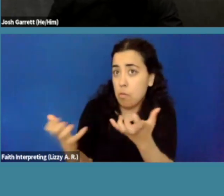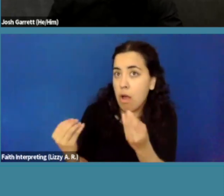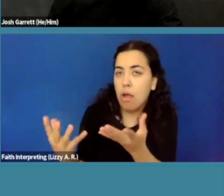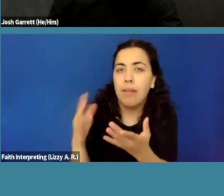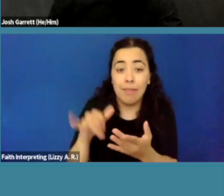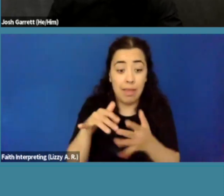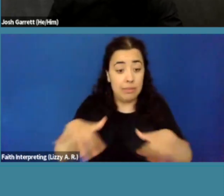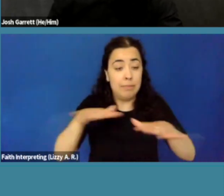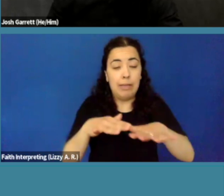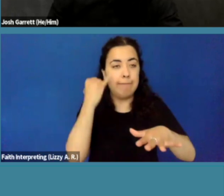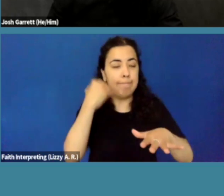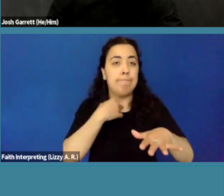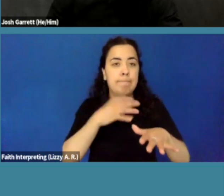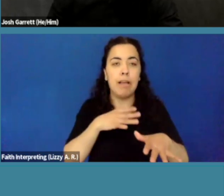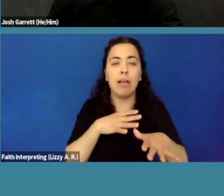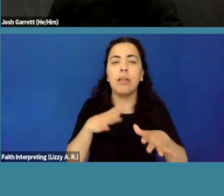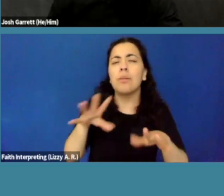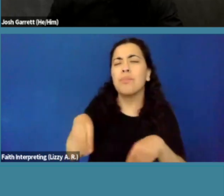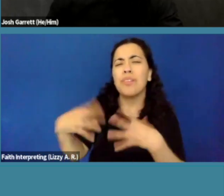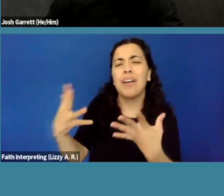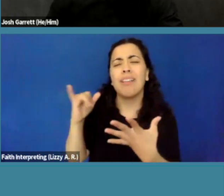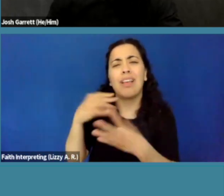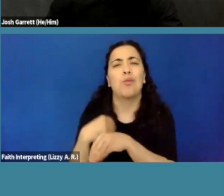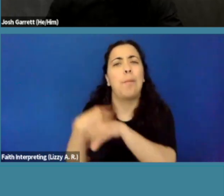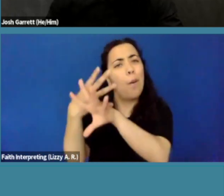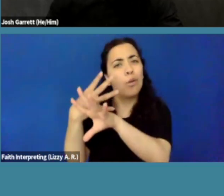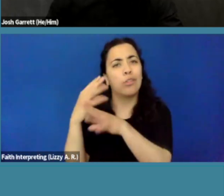some remote option available for folks who cannot actually be on site.